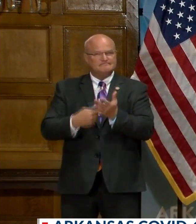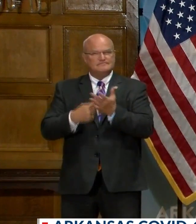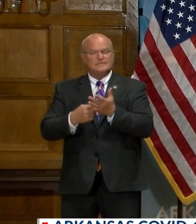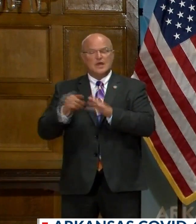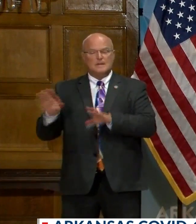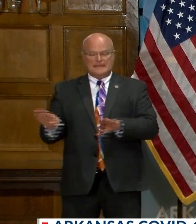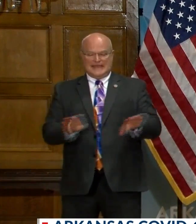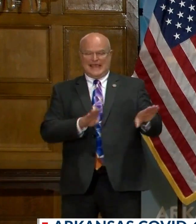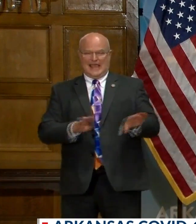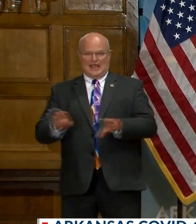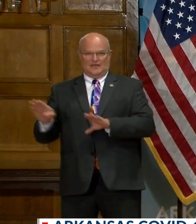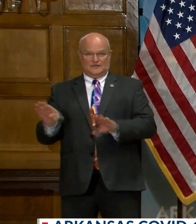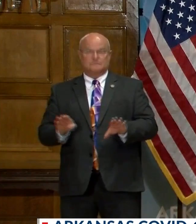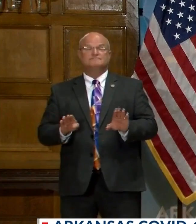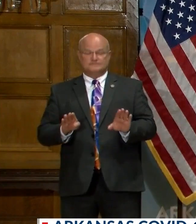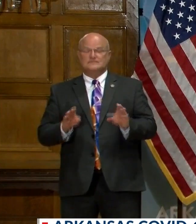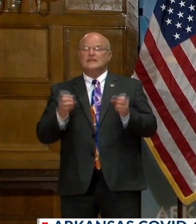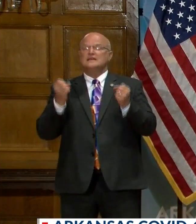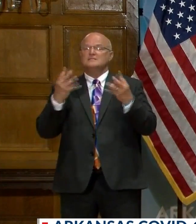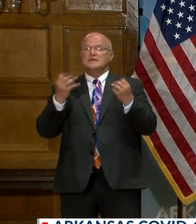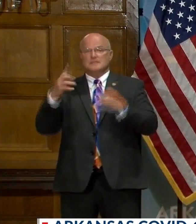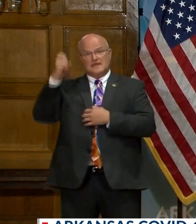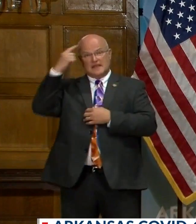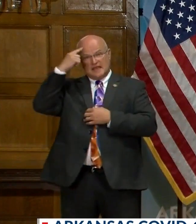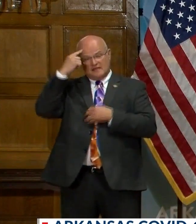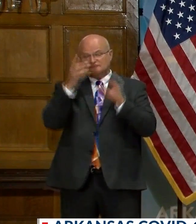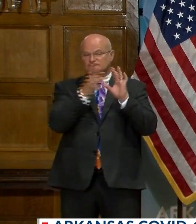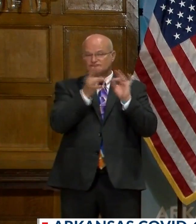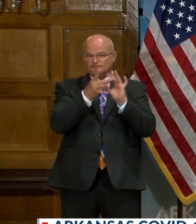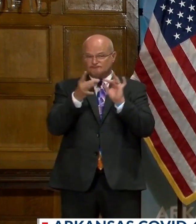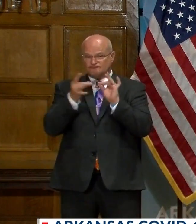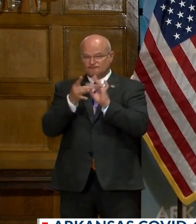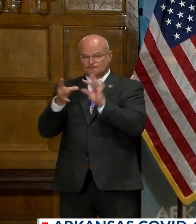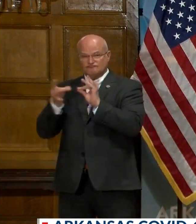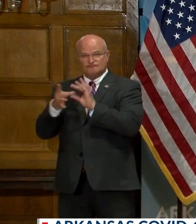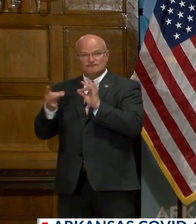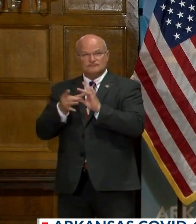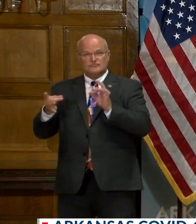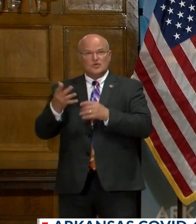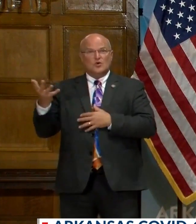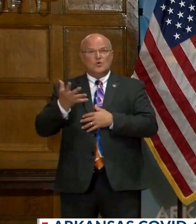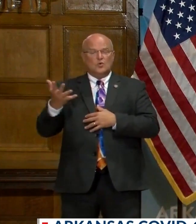CAN EXPAND TESTING TO HOTSPOTS ACROSS THE NATION AND WE DID TALK ABOUT HOTSPOTS FROM TEXAS AND ALSO ARIZONA.